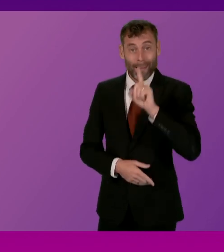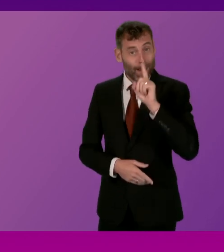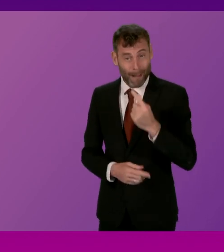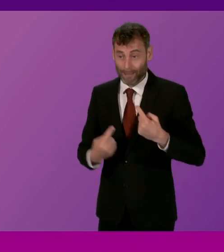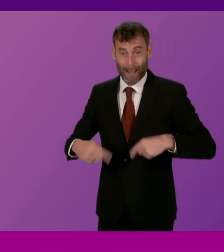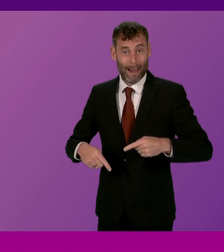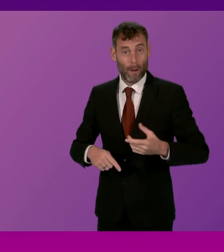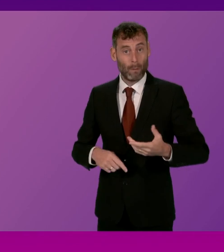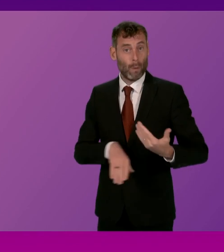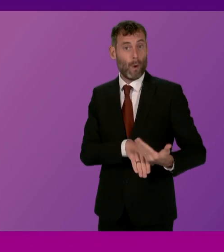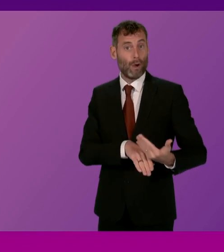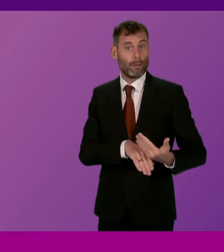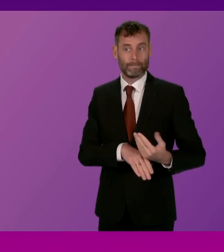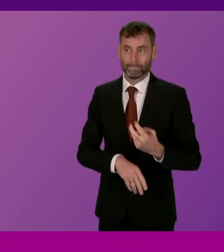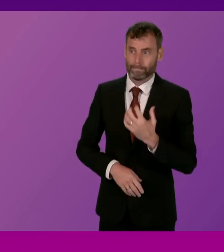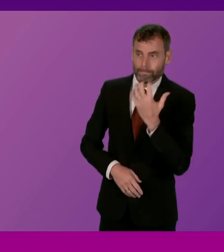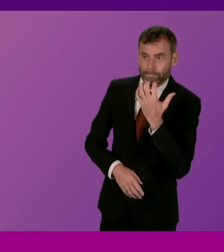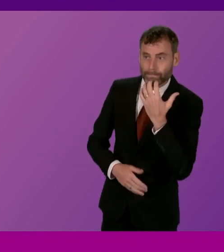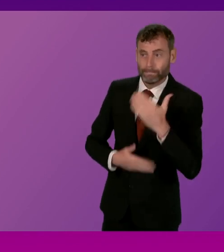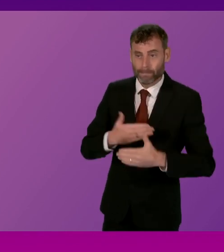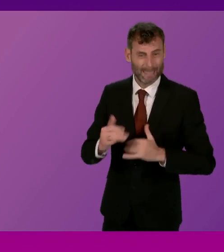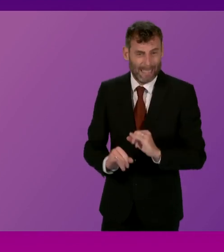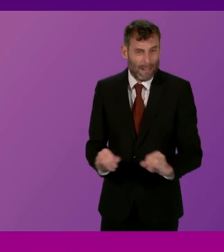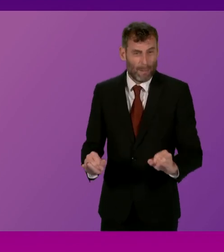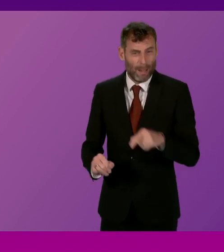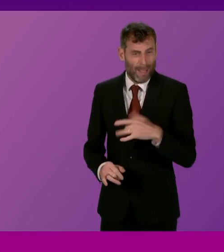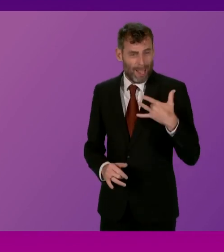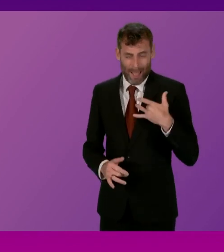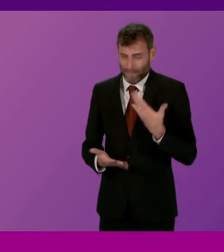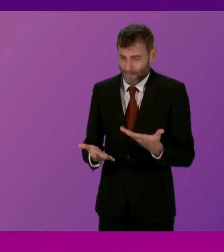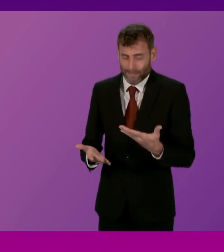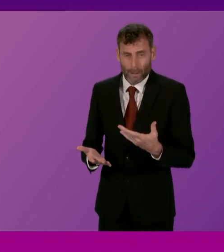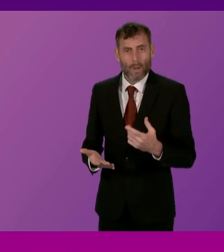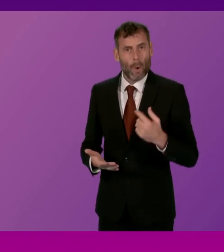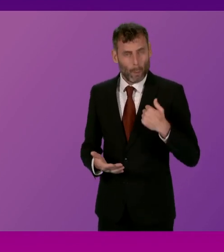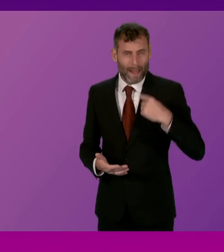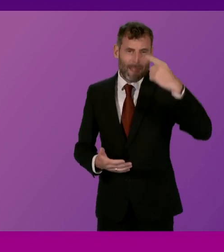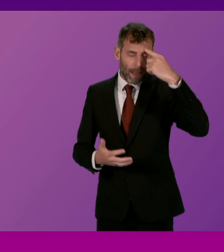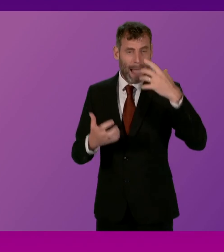Yes, I will consider the proposals to see whether we can extend concessionary bus travel.